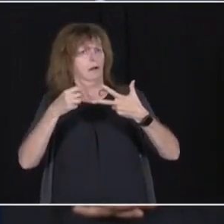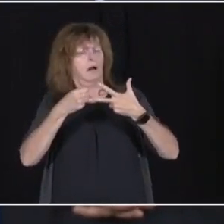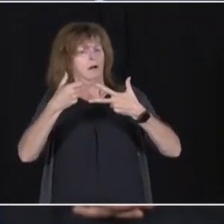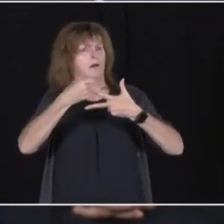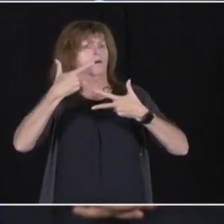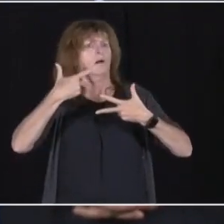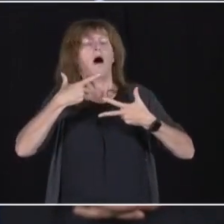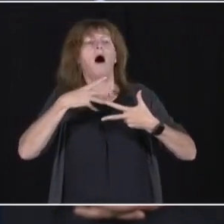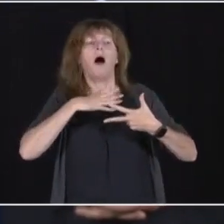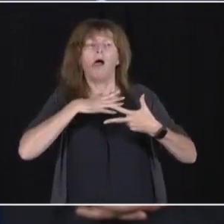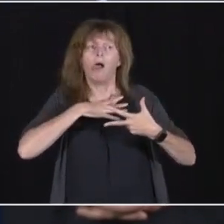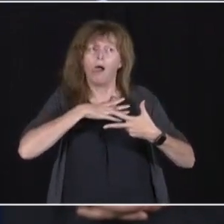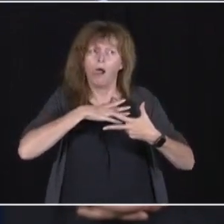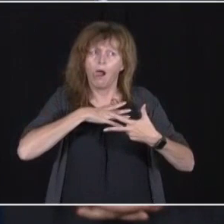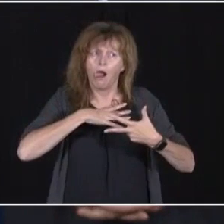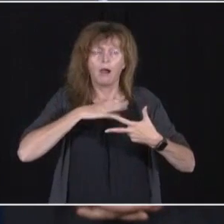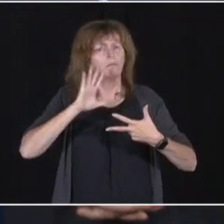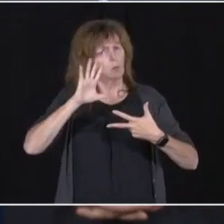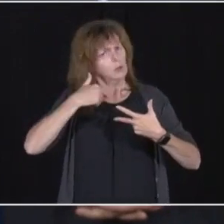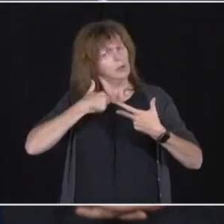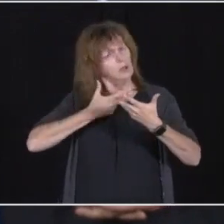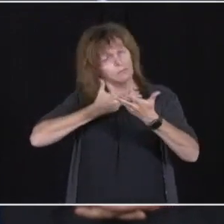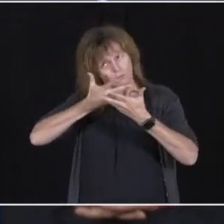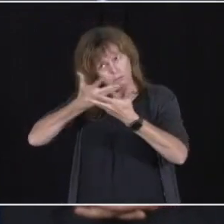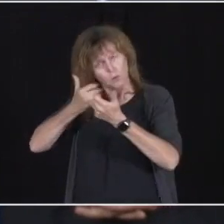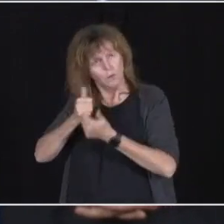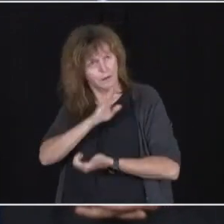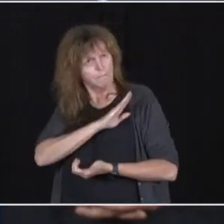bases. We are working with the boards.